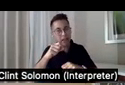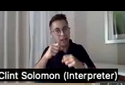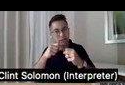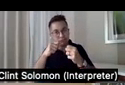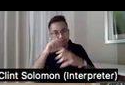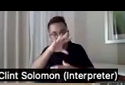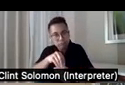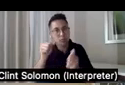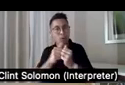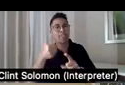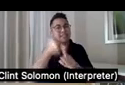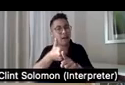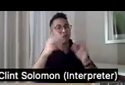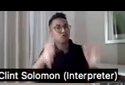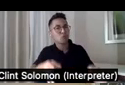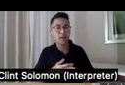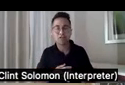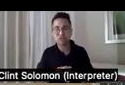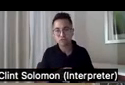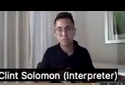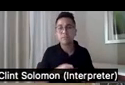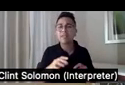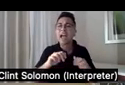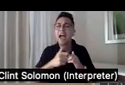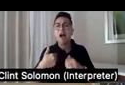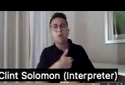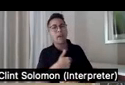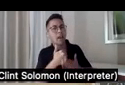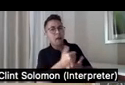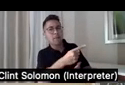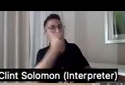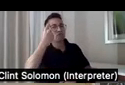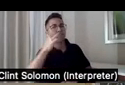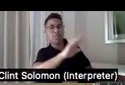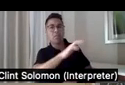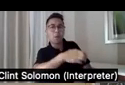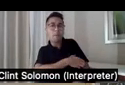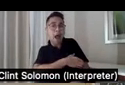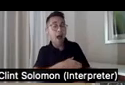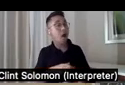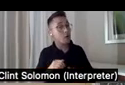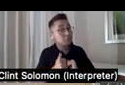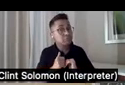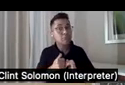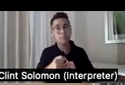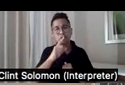help the child understand their power in making a selection is by ensuring this last bulleted item